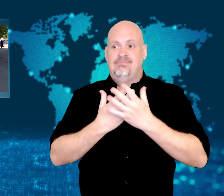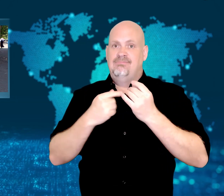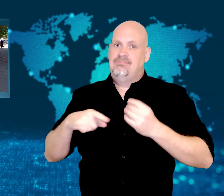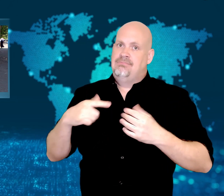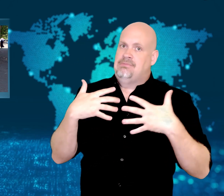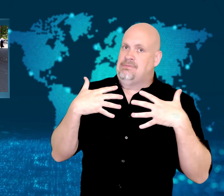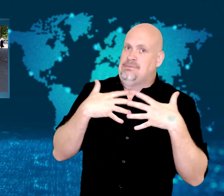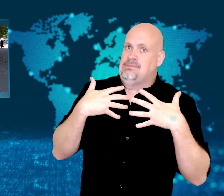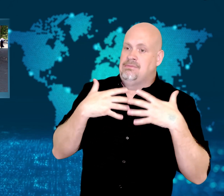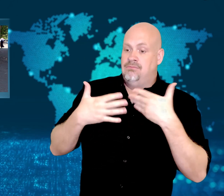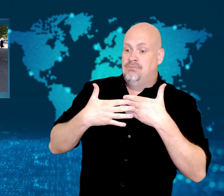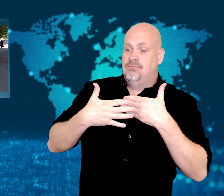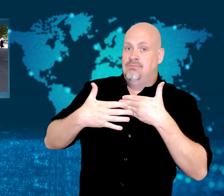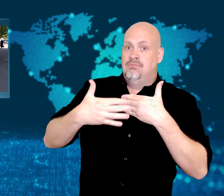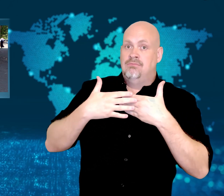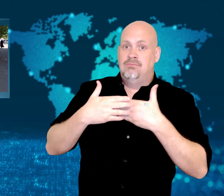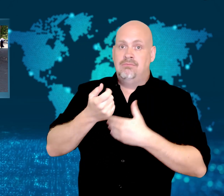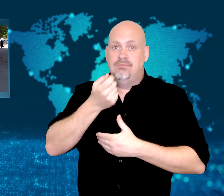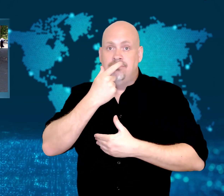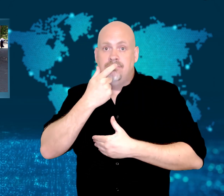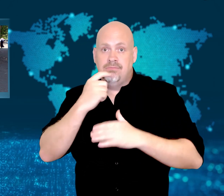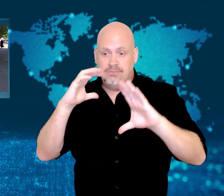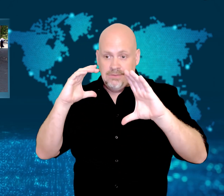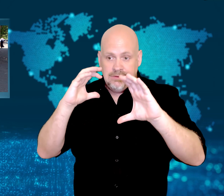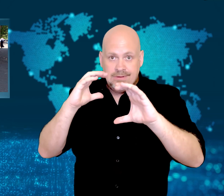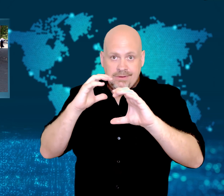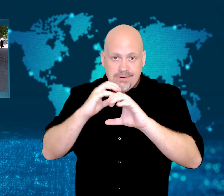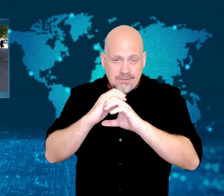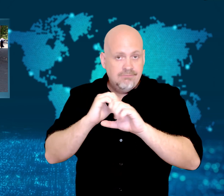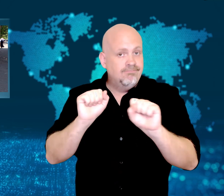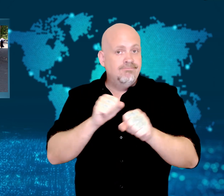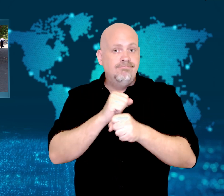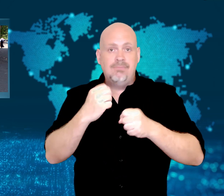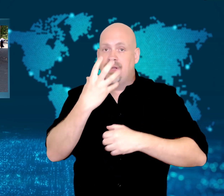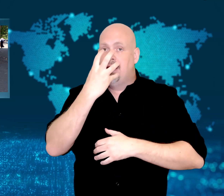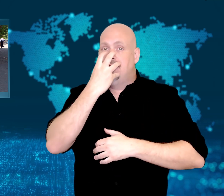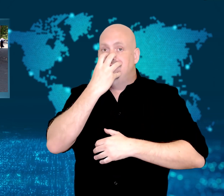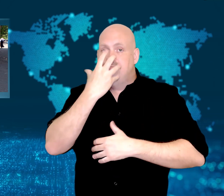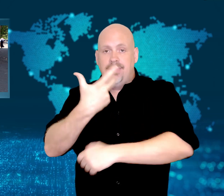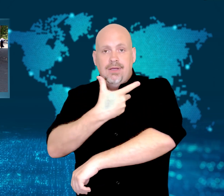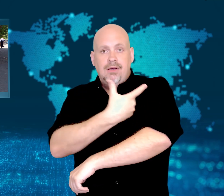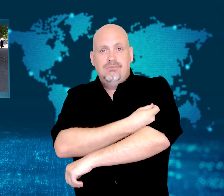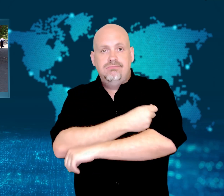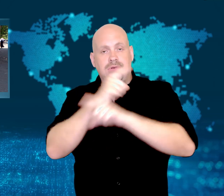because anesthesia is unavailable.